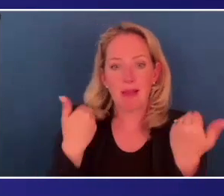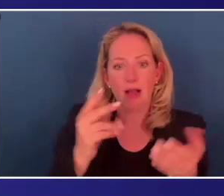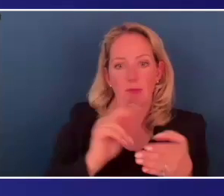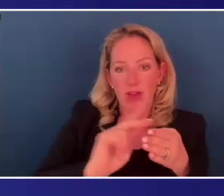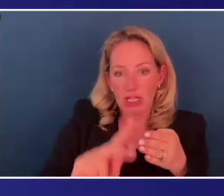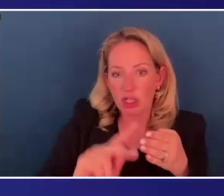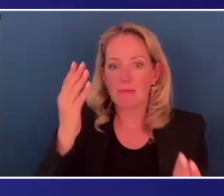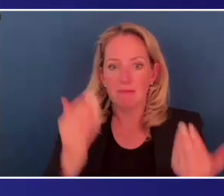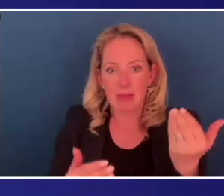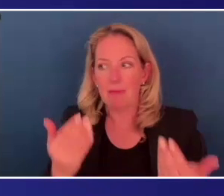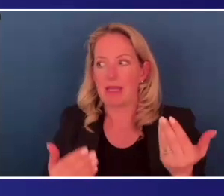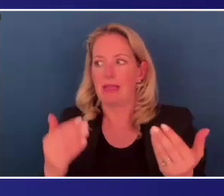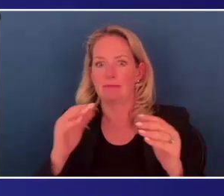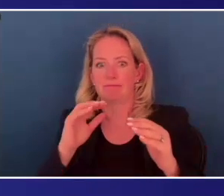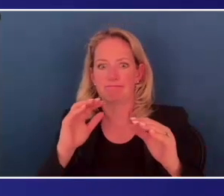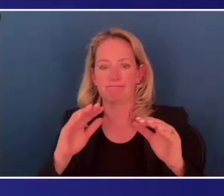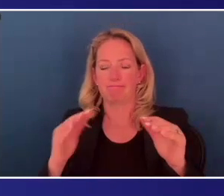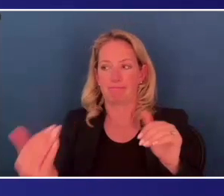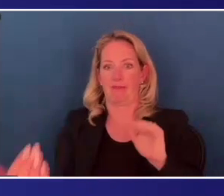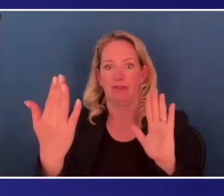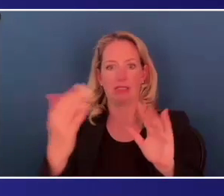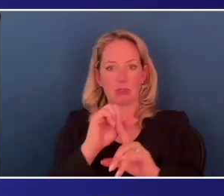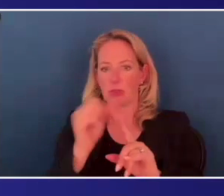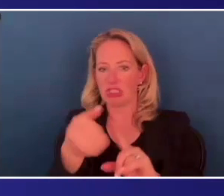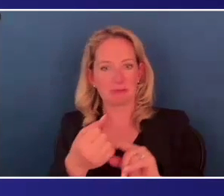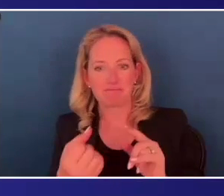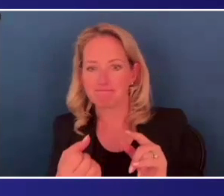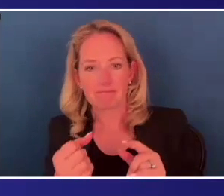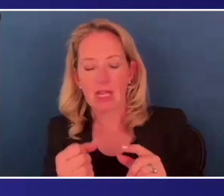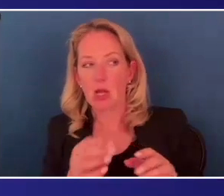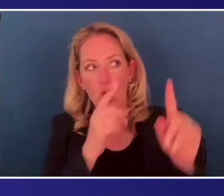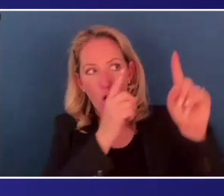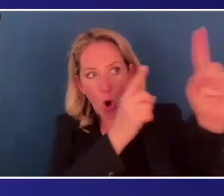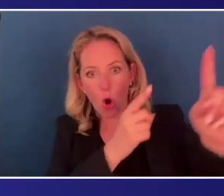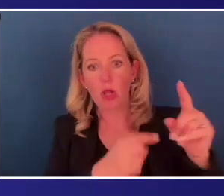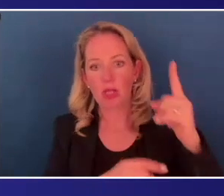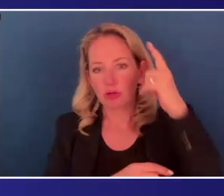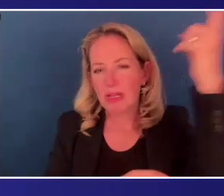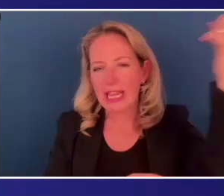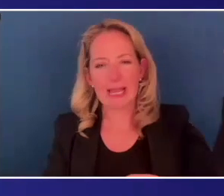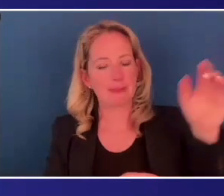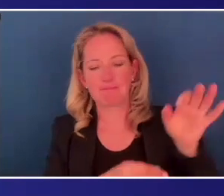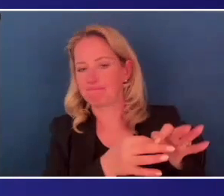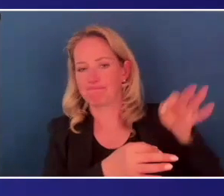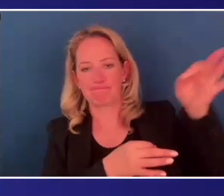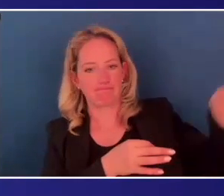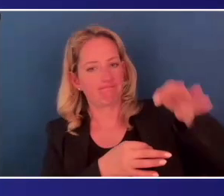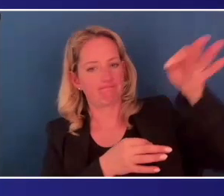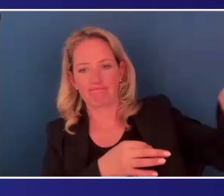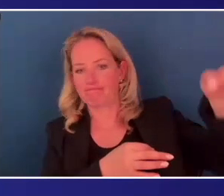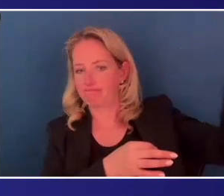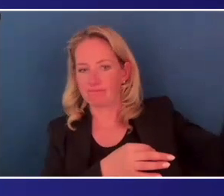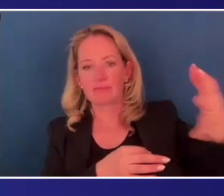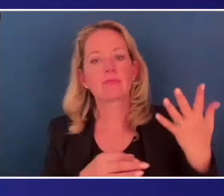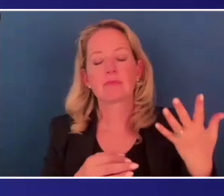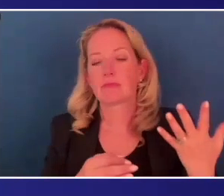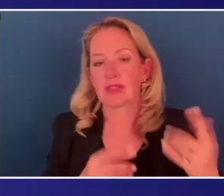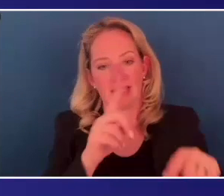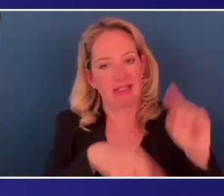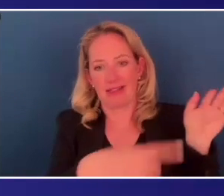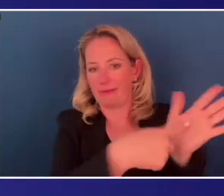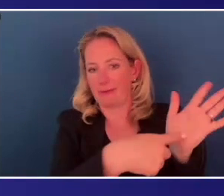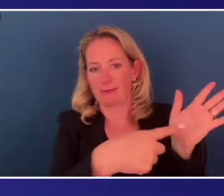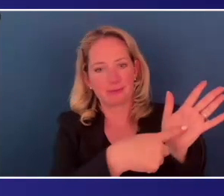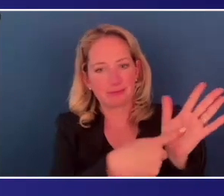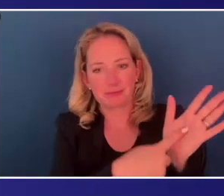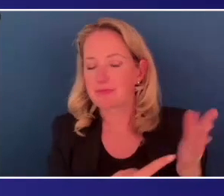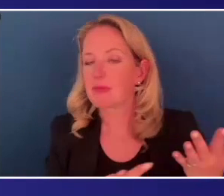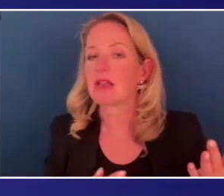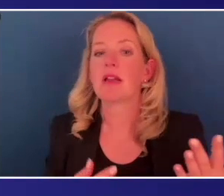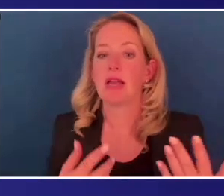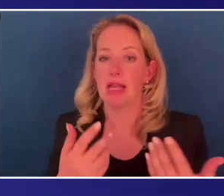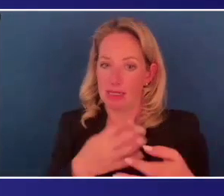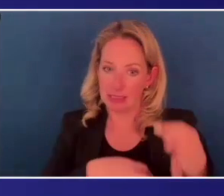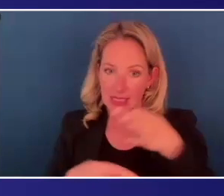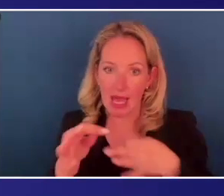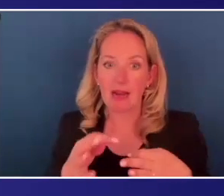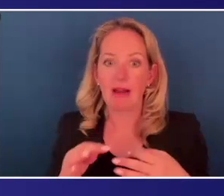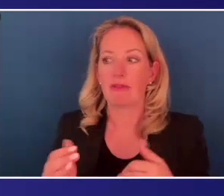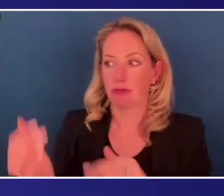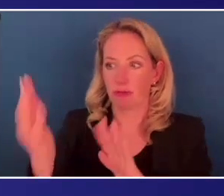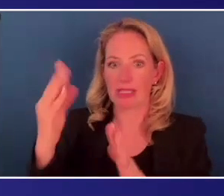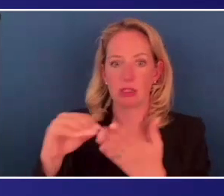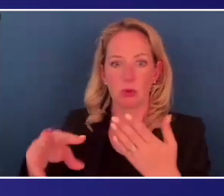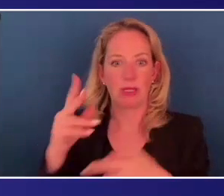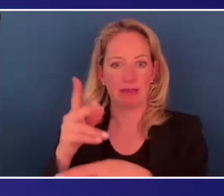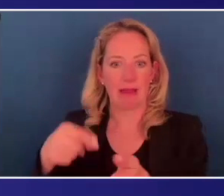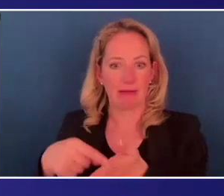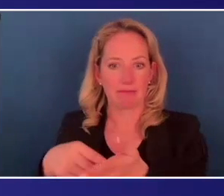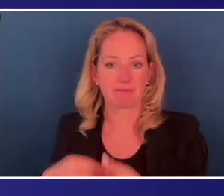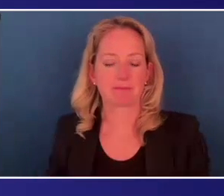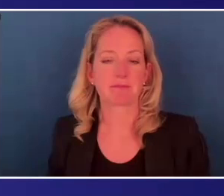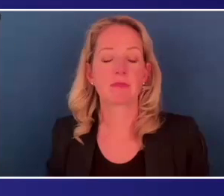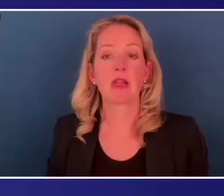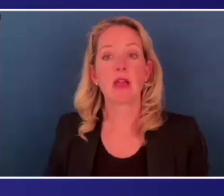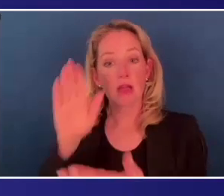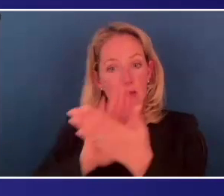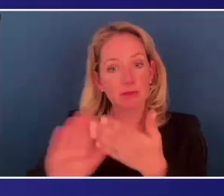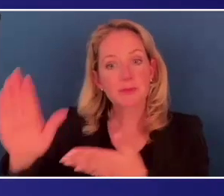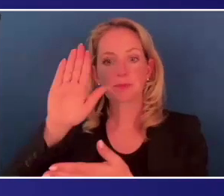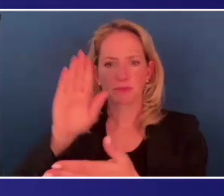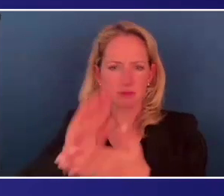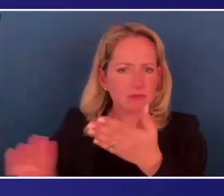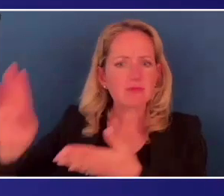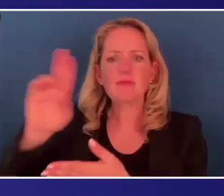Rather than attempting rather more so focusing on attempting to address student depth. Higher education should be affordable and accessible for everyone.